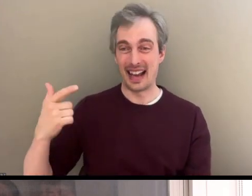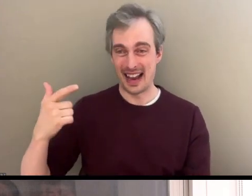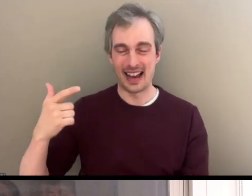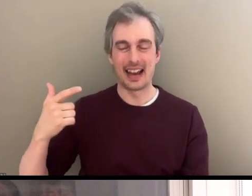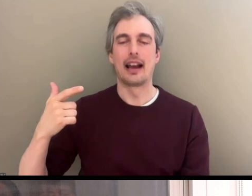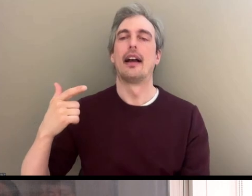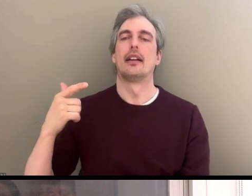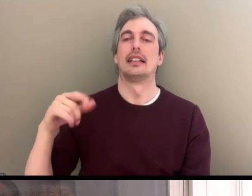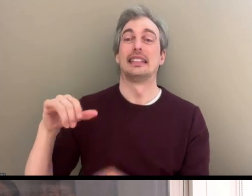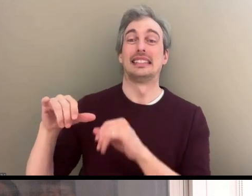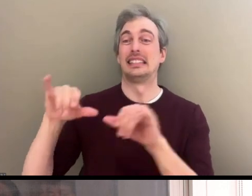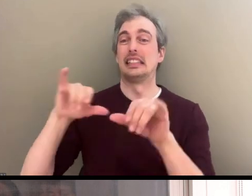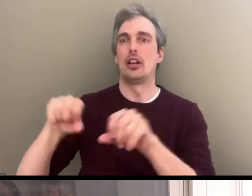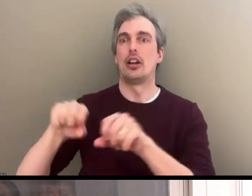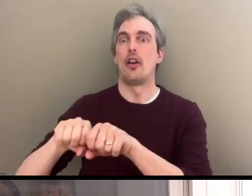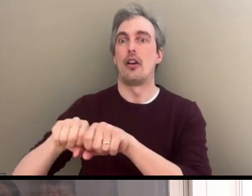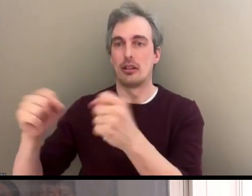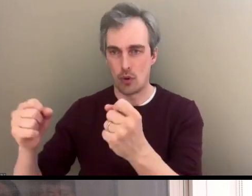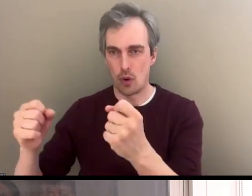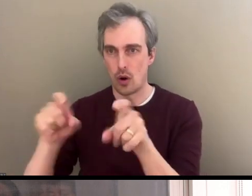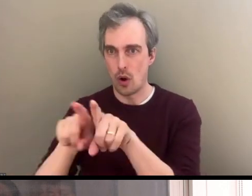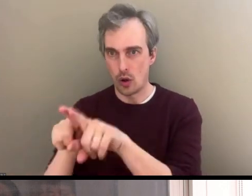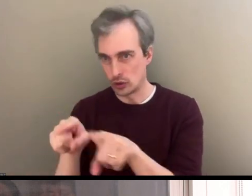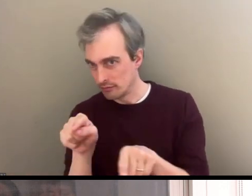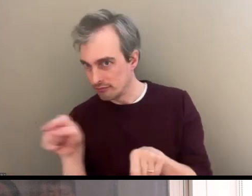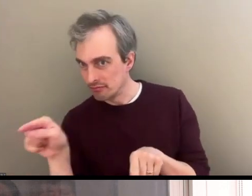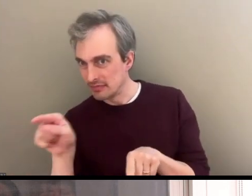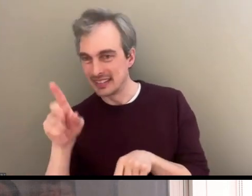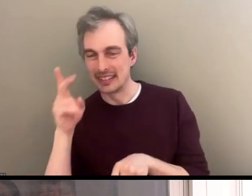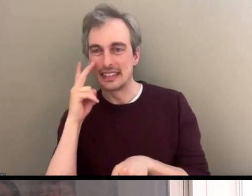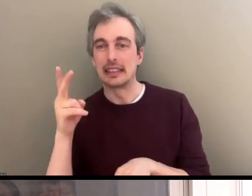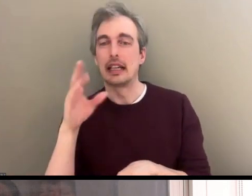What you can also see is on the bottom of the image in the